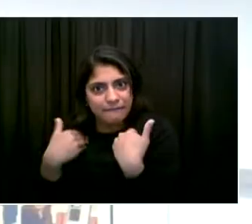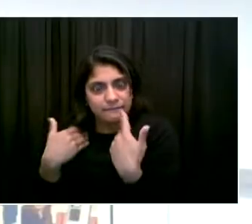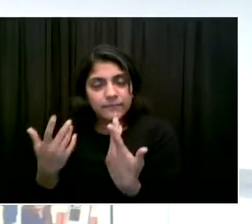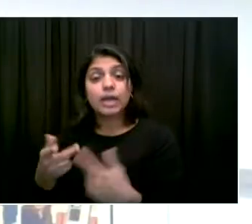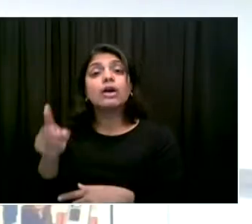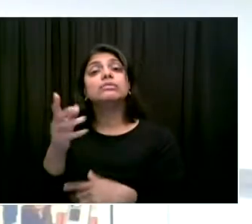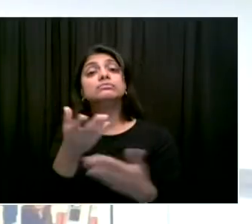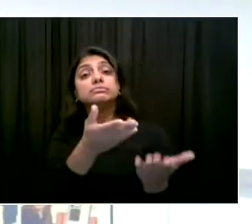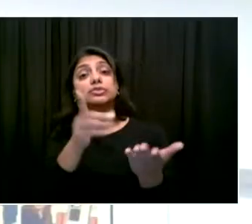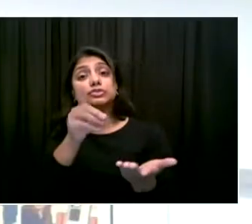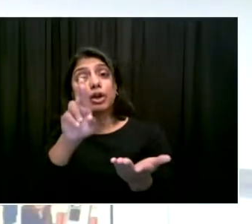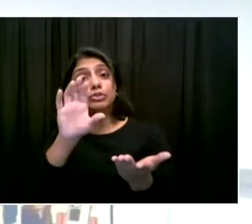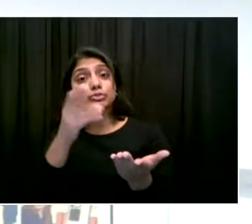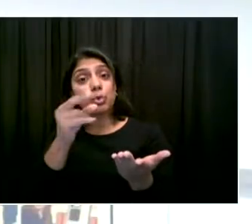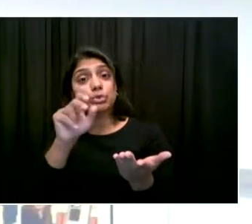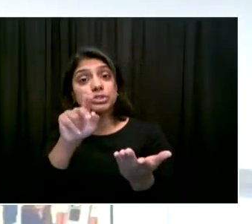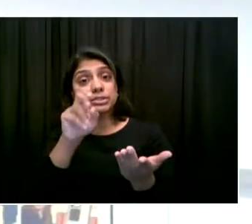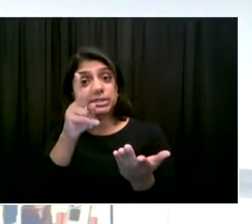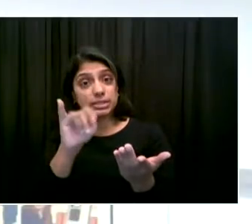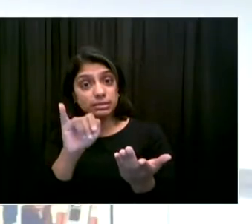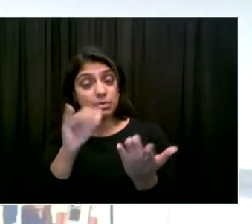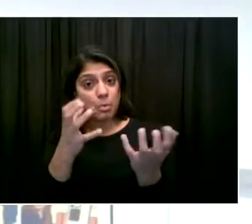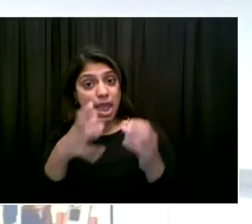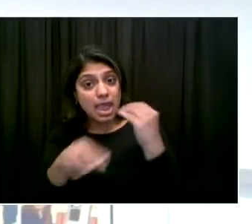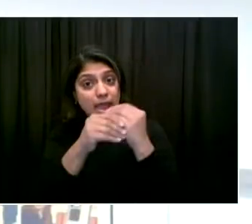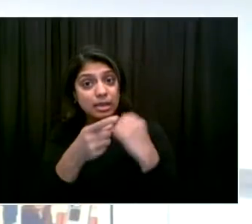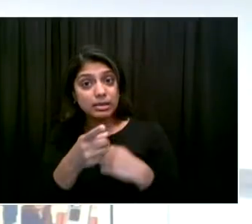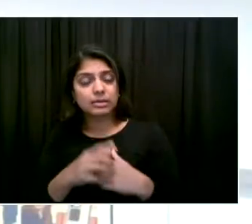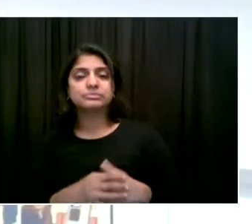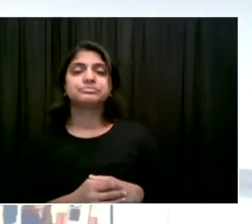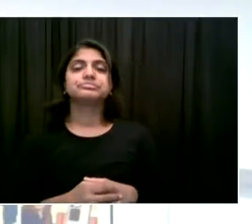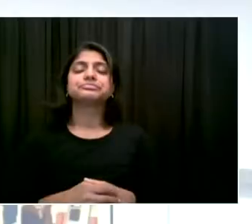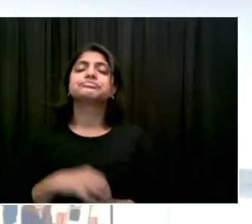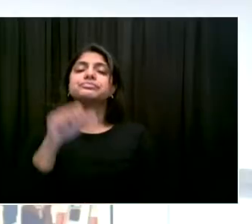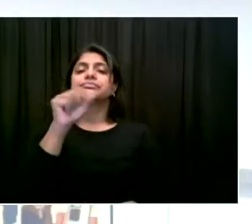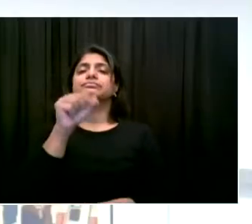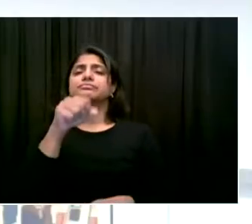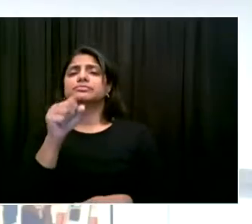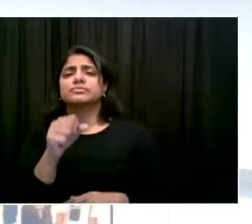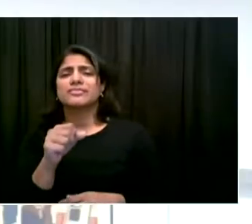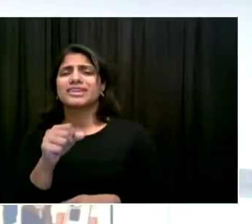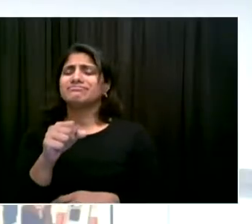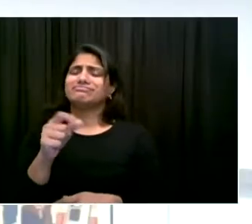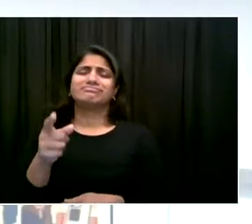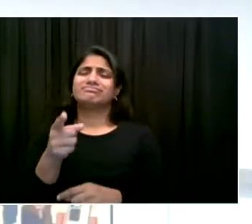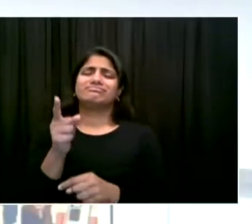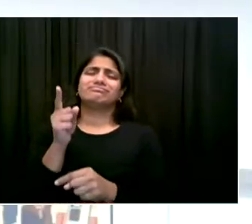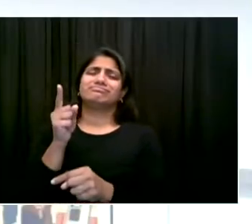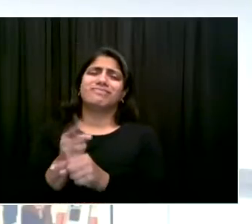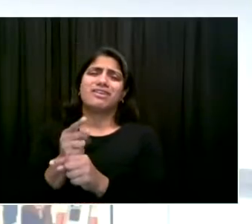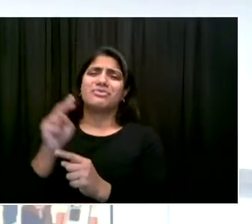YOU'RE ABSOLUTELY RIGHT FIRST IN THE NATION ACTION WITH RESPECT TO